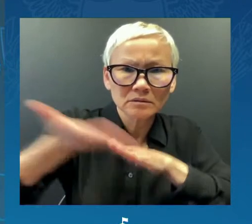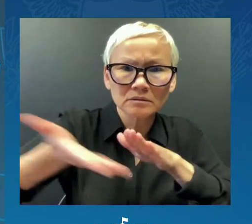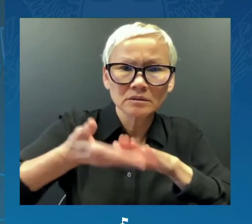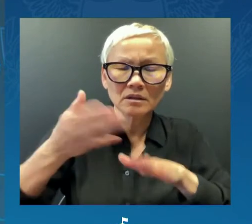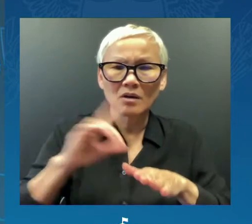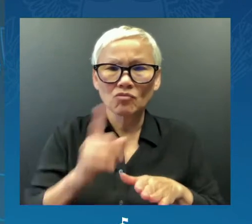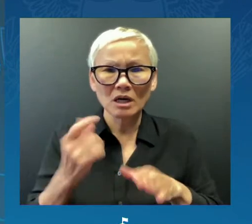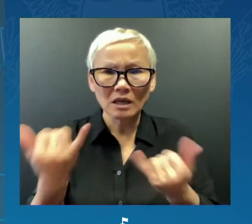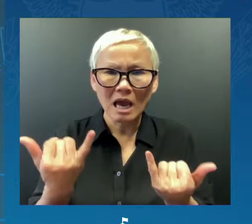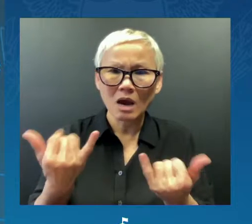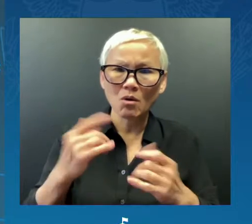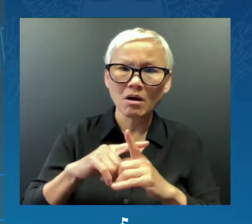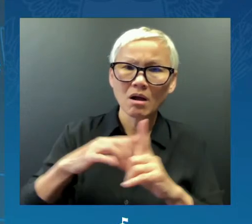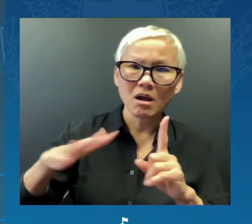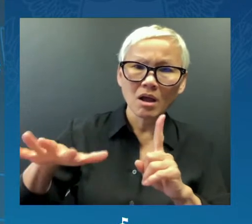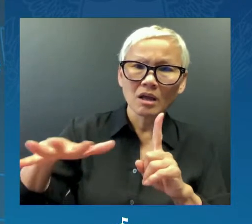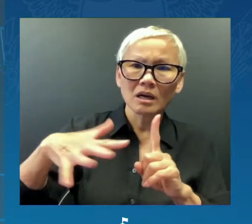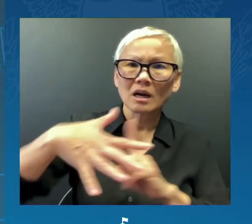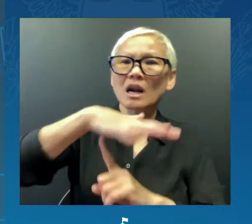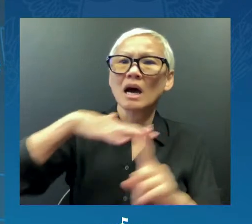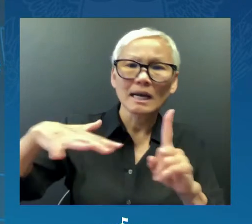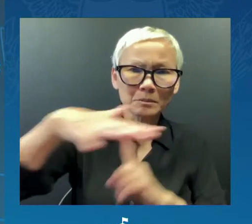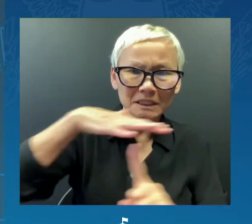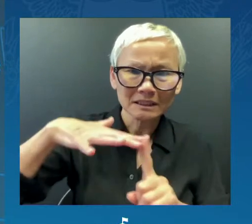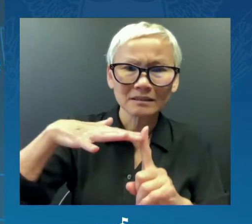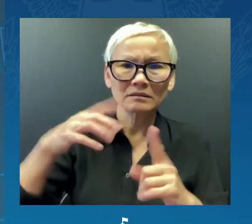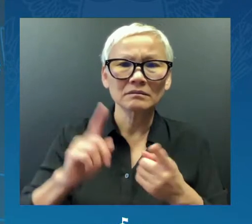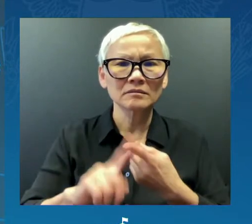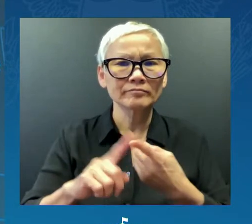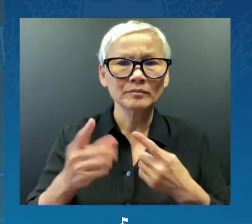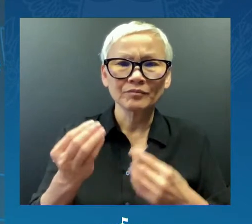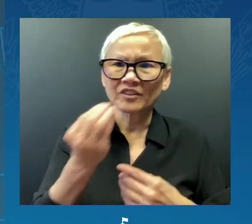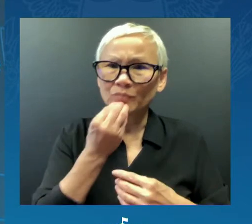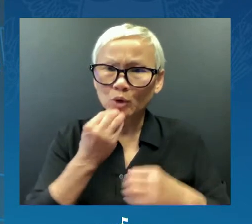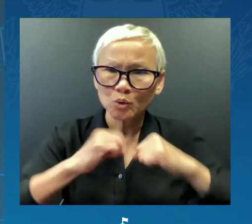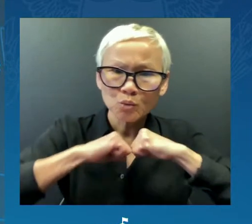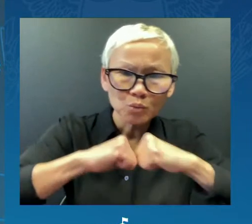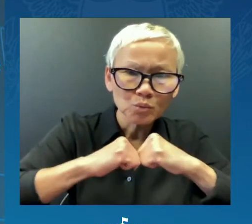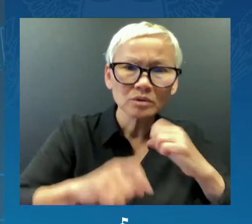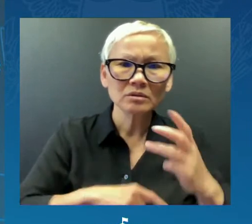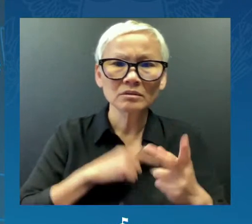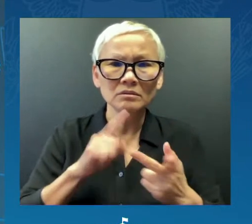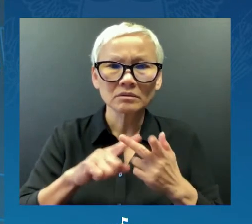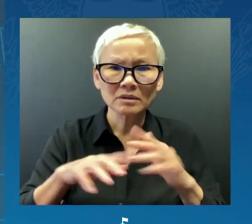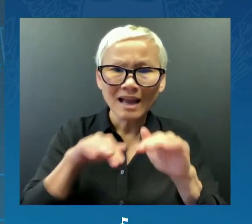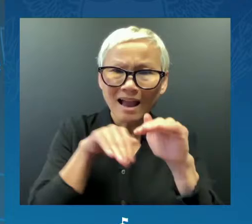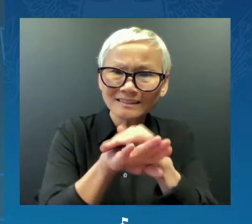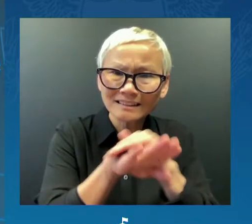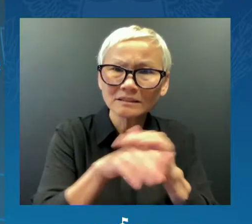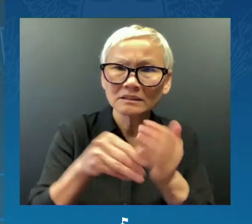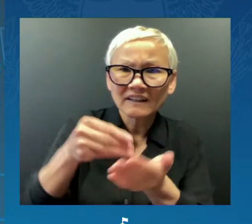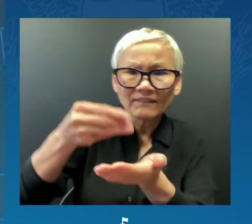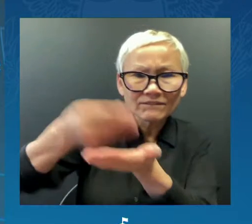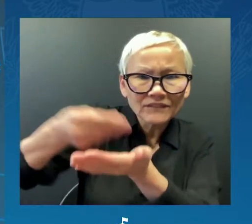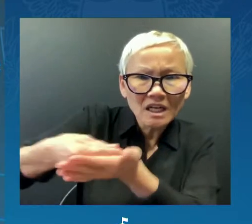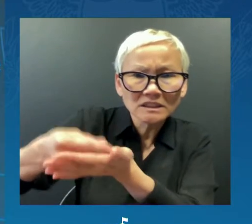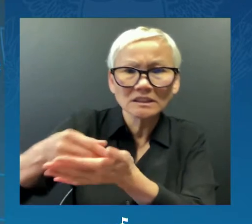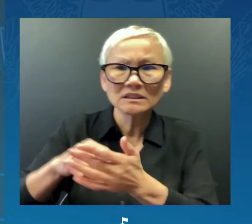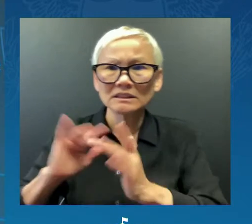access to finance, and digital technology. In the past two years, we have made important progress together.